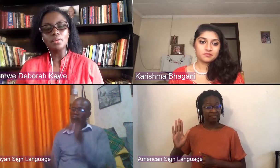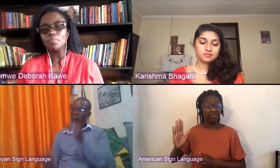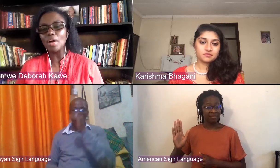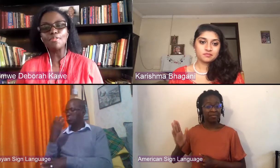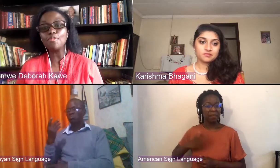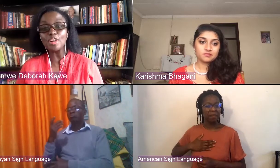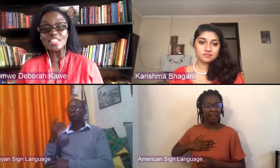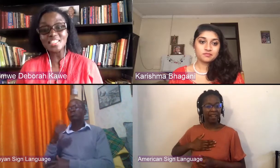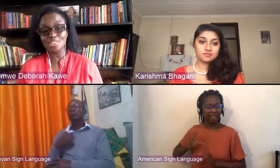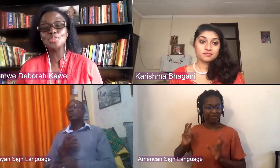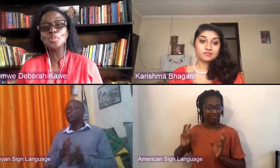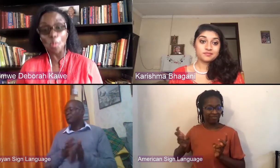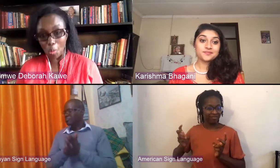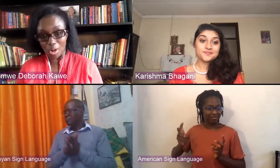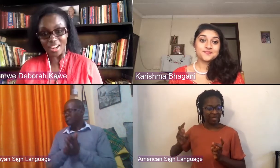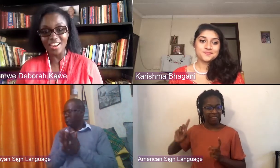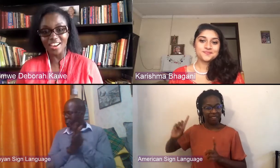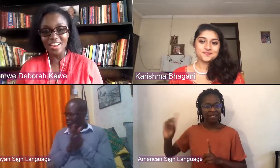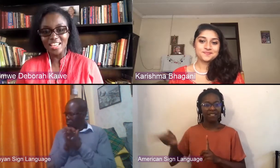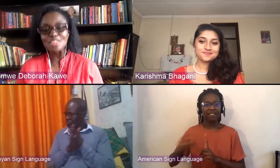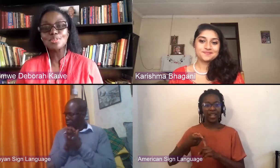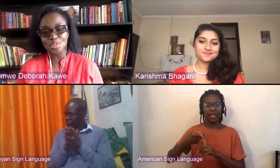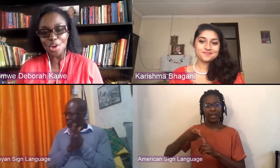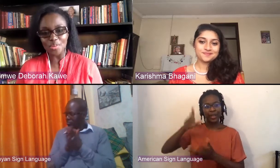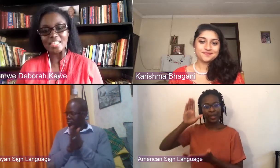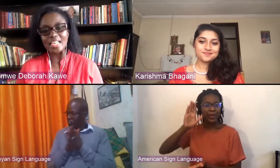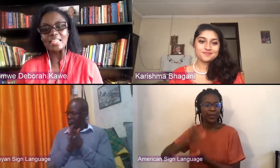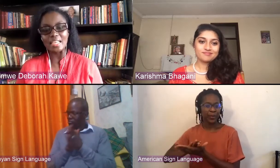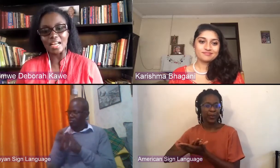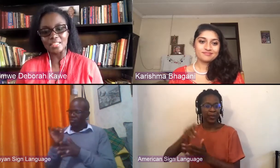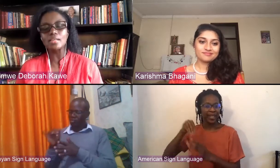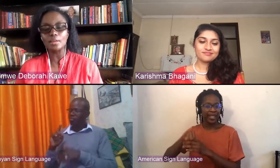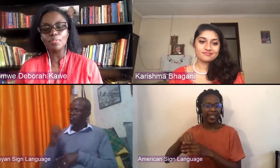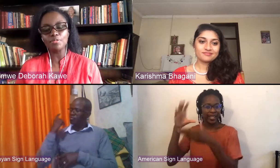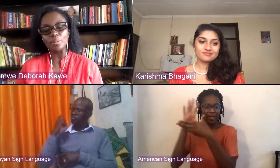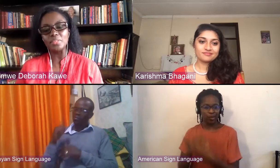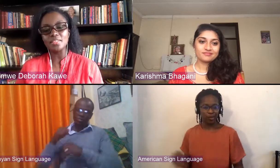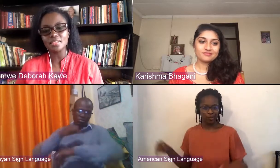my first school into storytelling and performance.